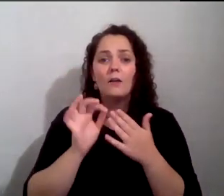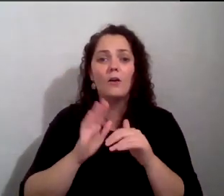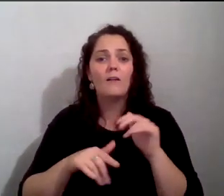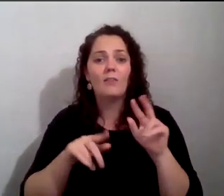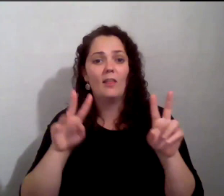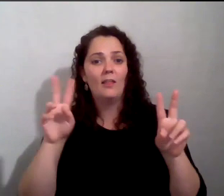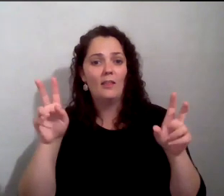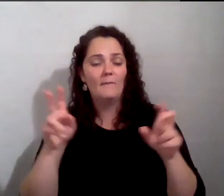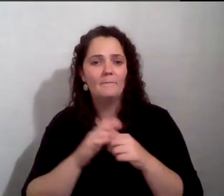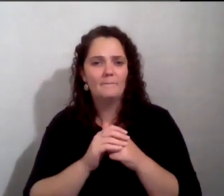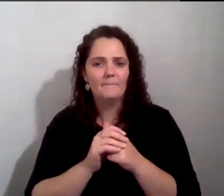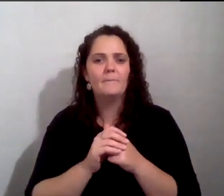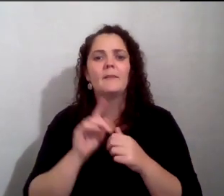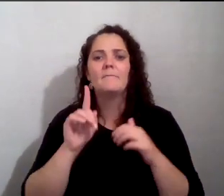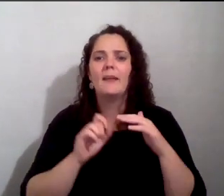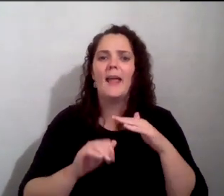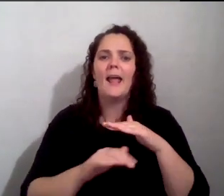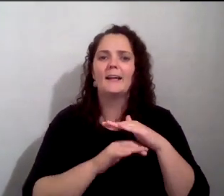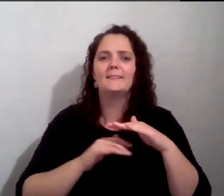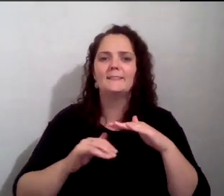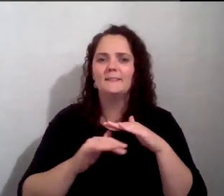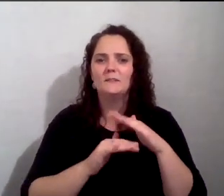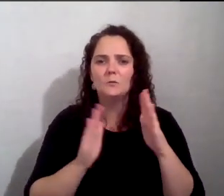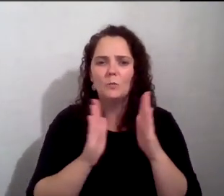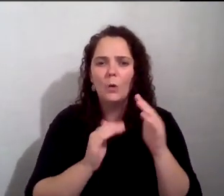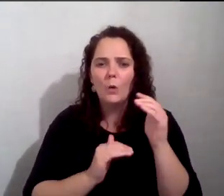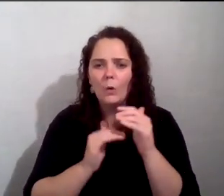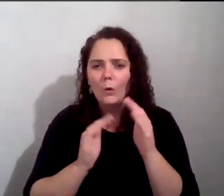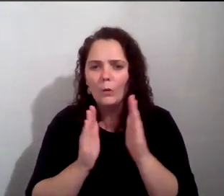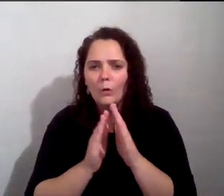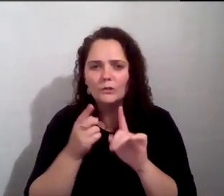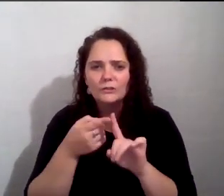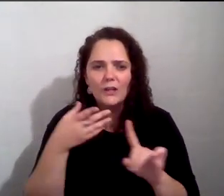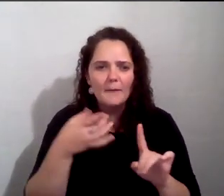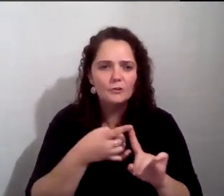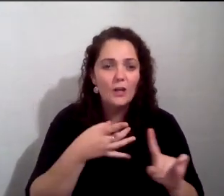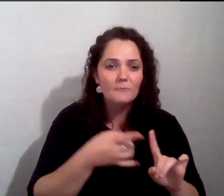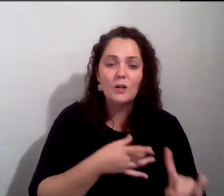sharpens the mood. It is rich and darkly sonorous.”